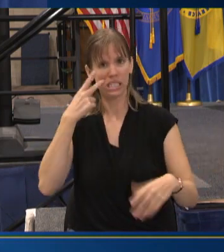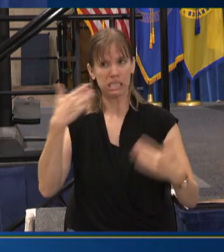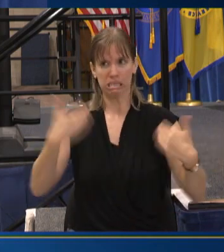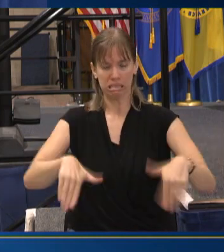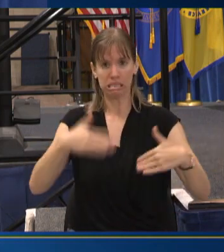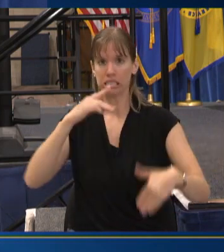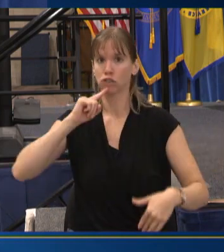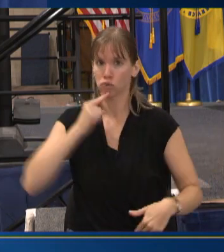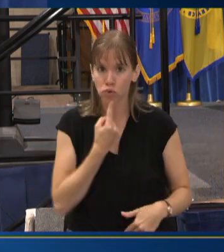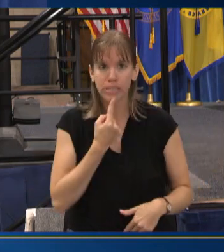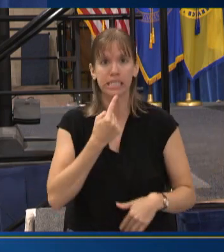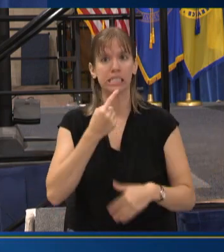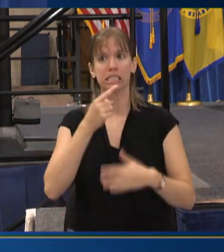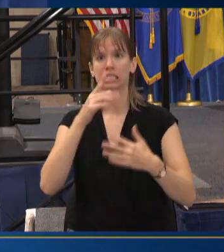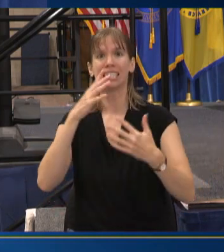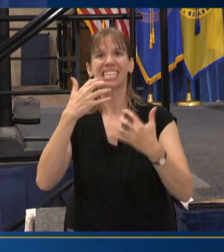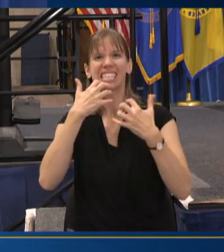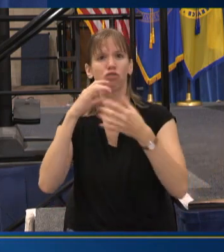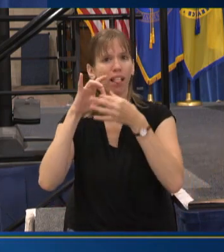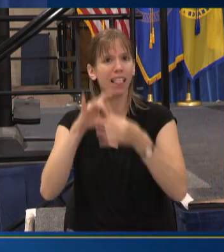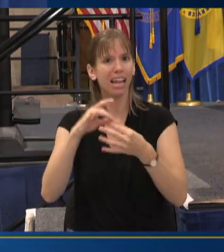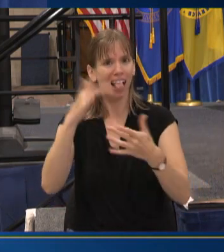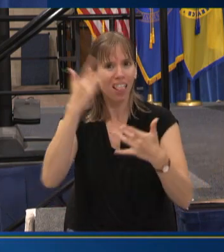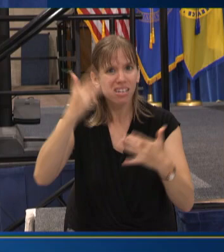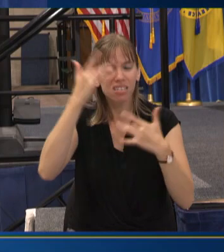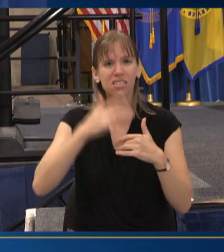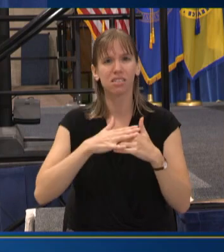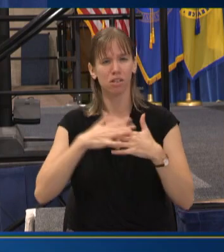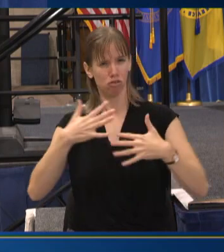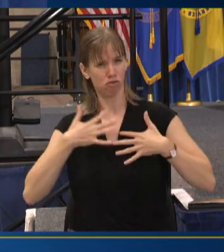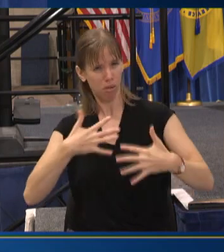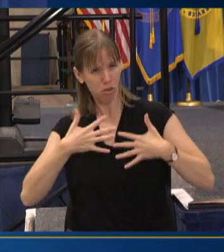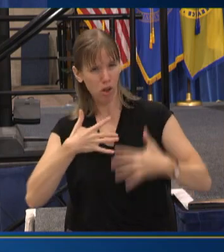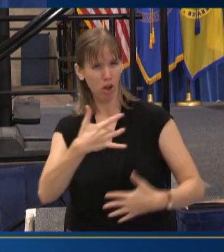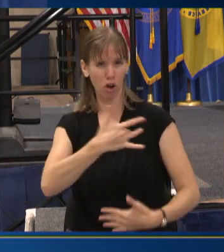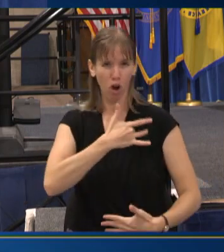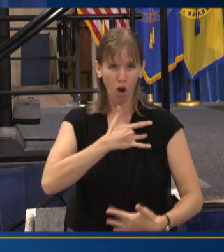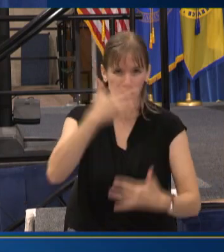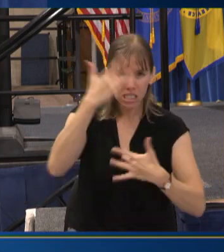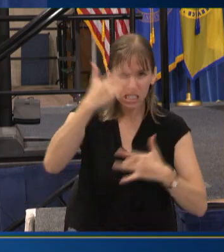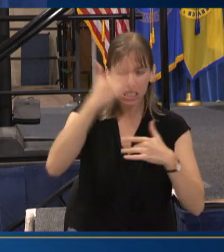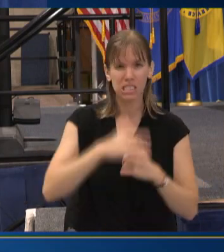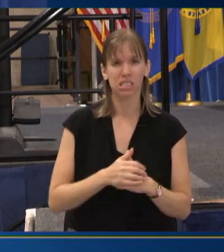related illnesses, respiratory and heart disease, changing patterns of infectious